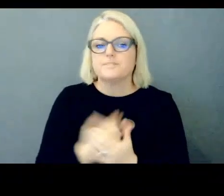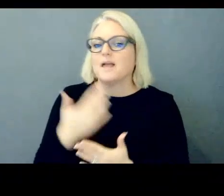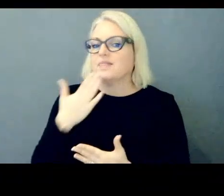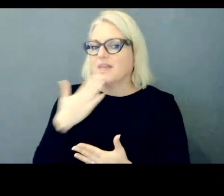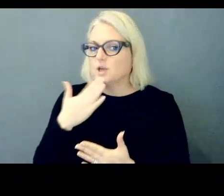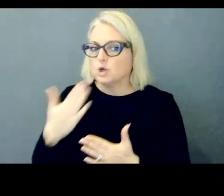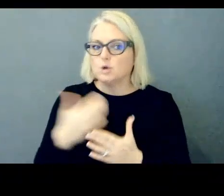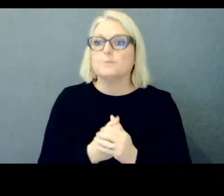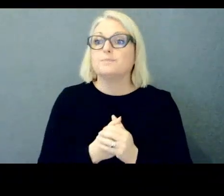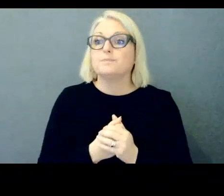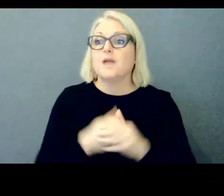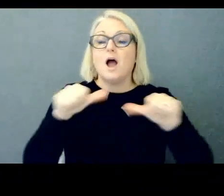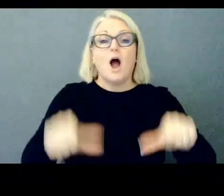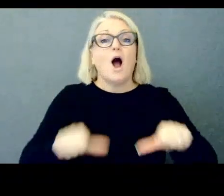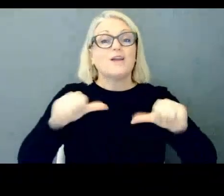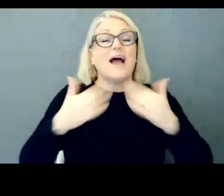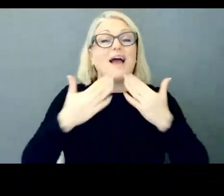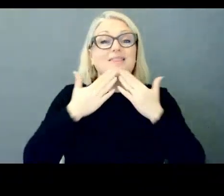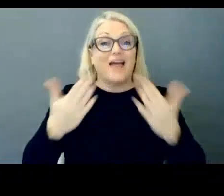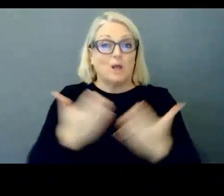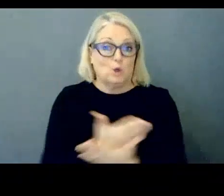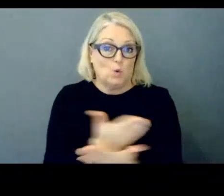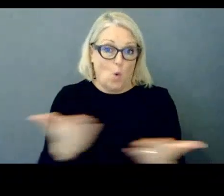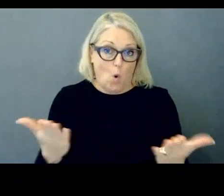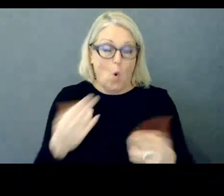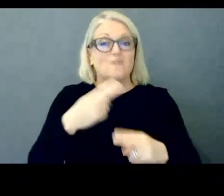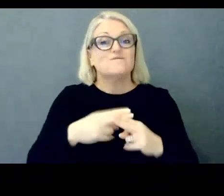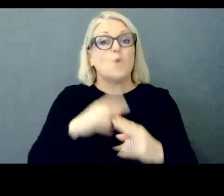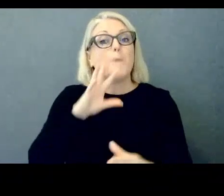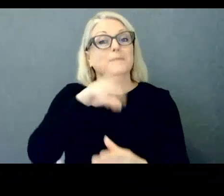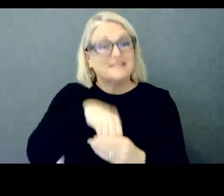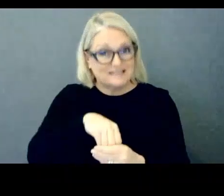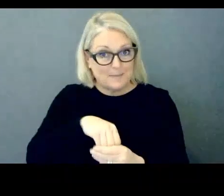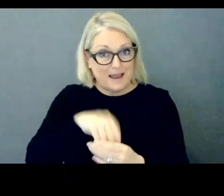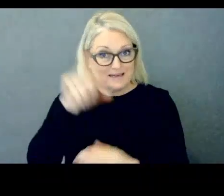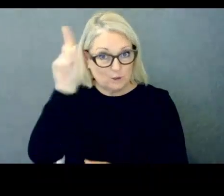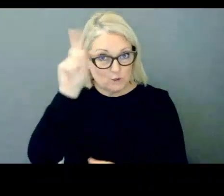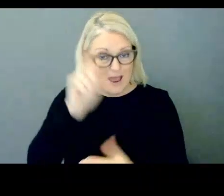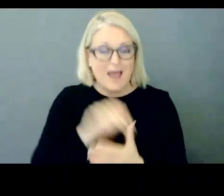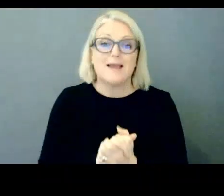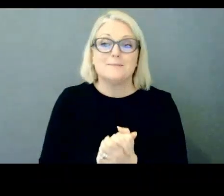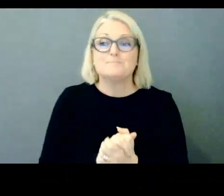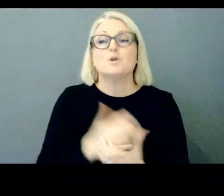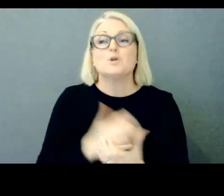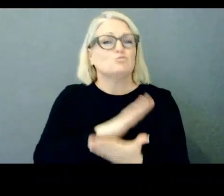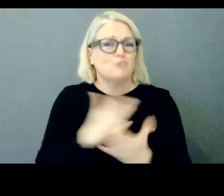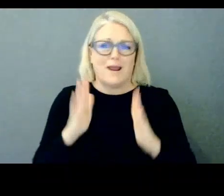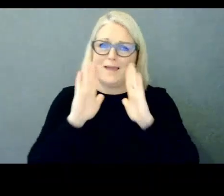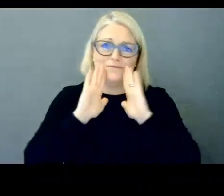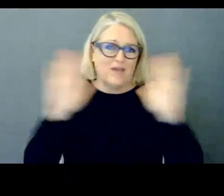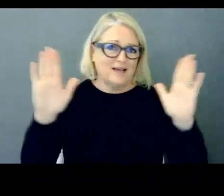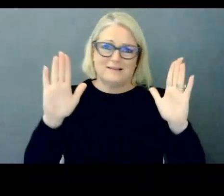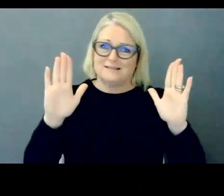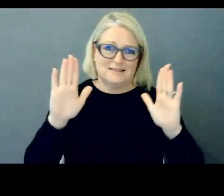Look, thank you so much to all of you for participating today. It's been a really fantastic session.